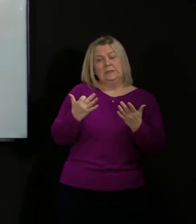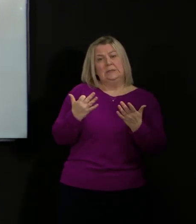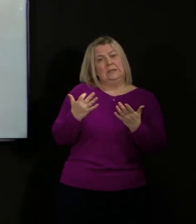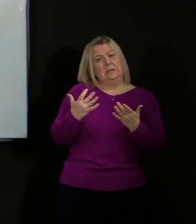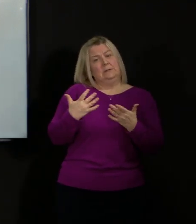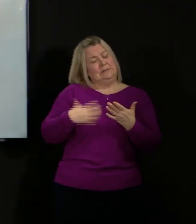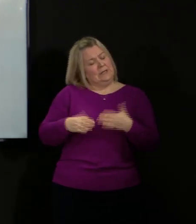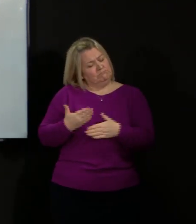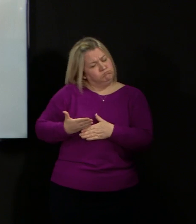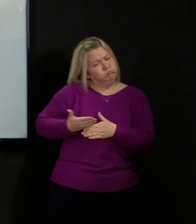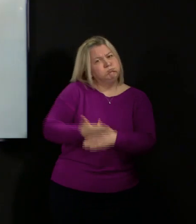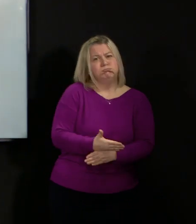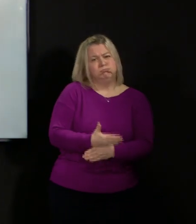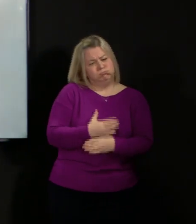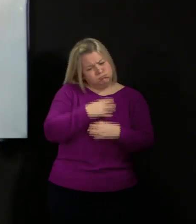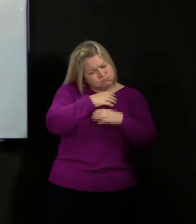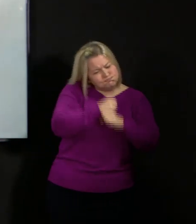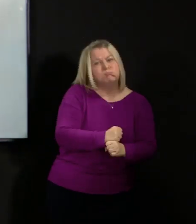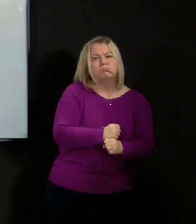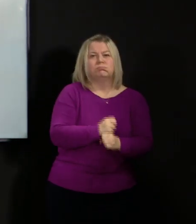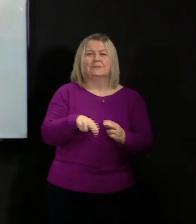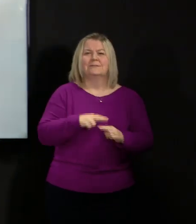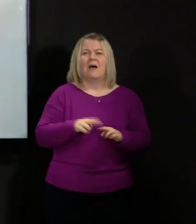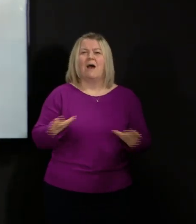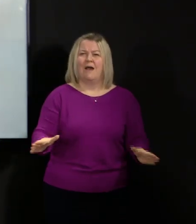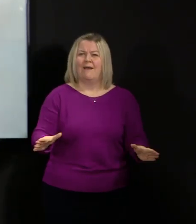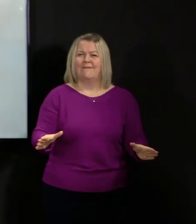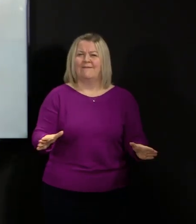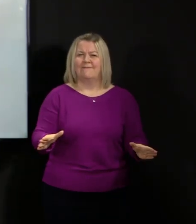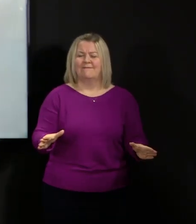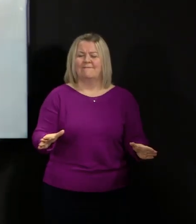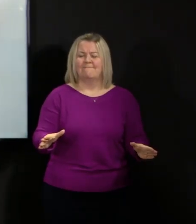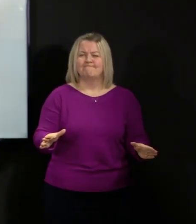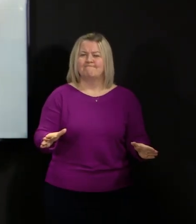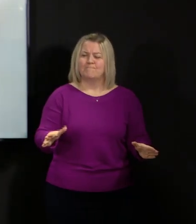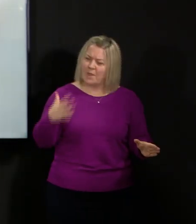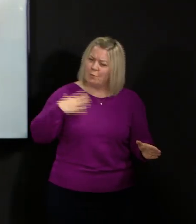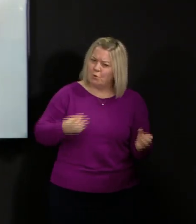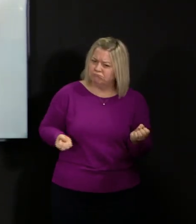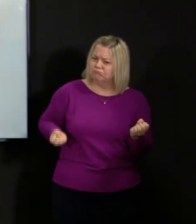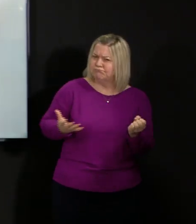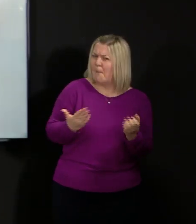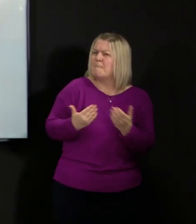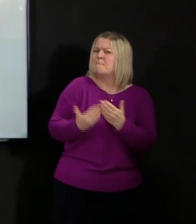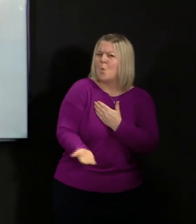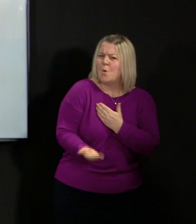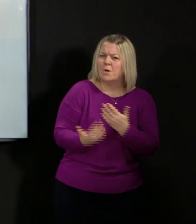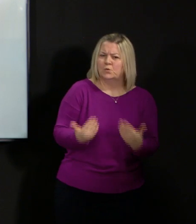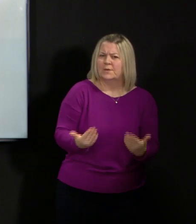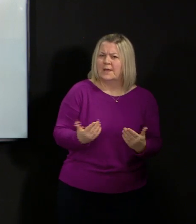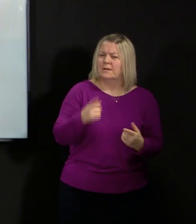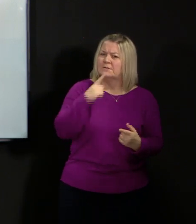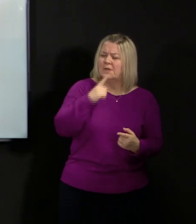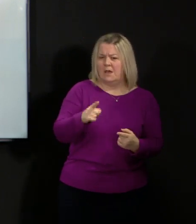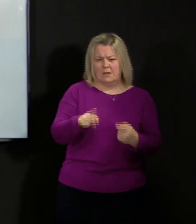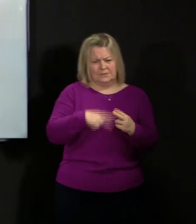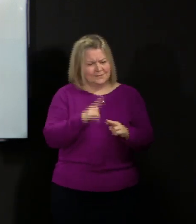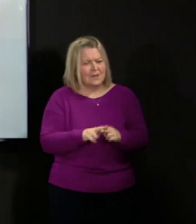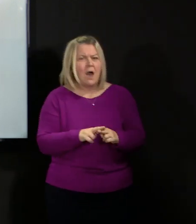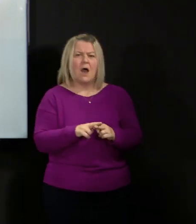of health and social care, and this morning I want to say a bit more about all those individuals who've come forward as retired health